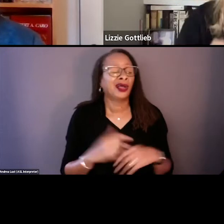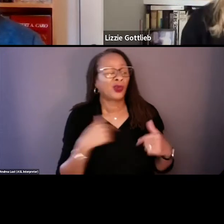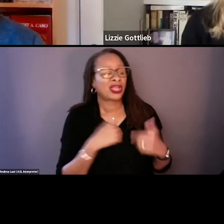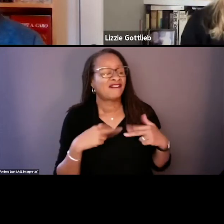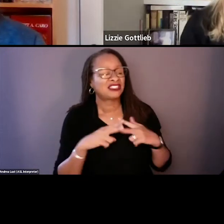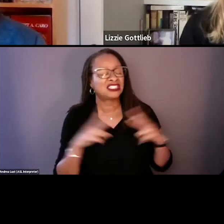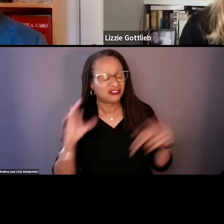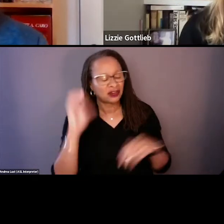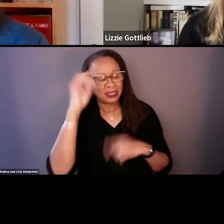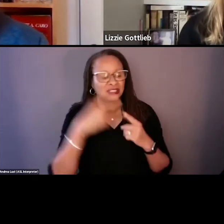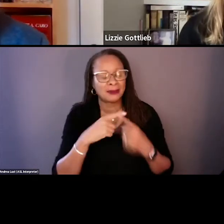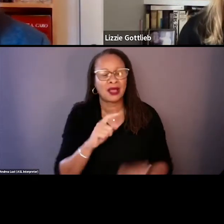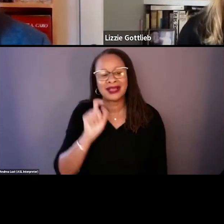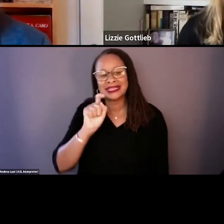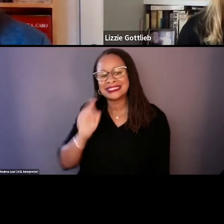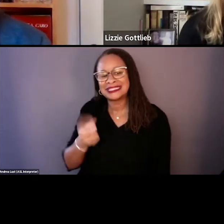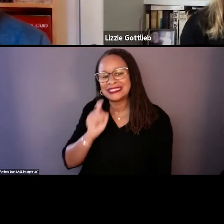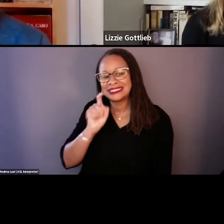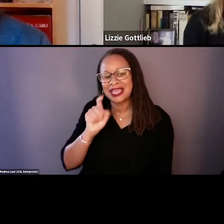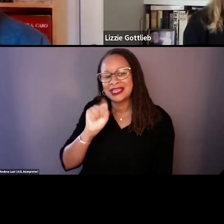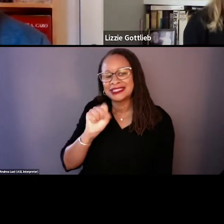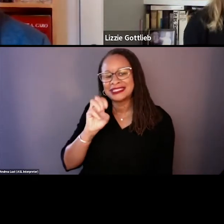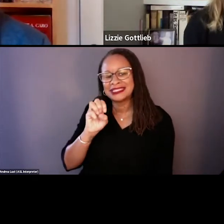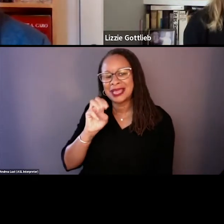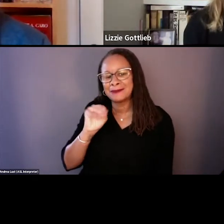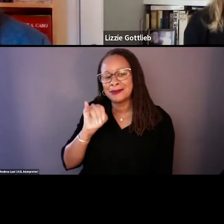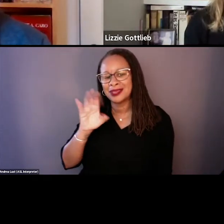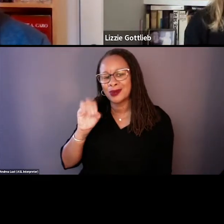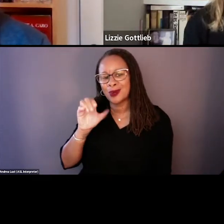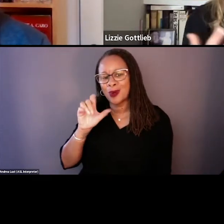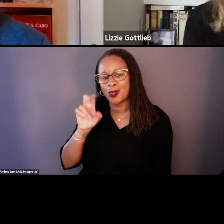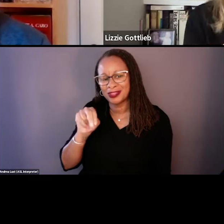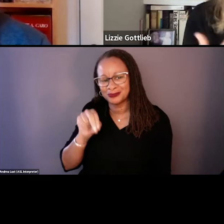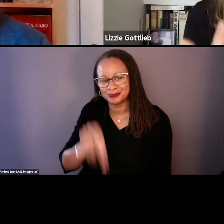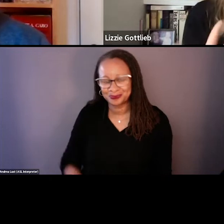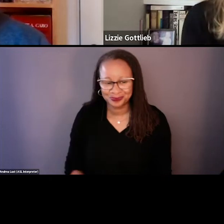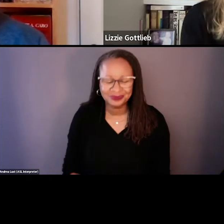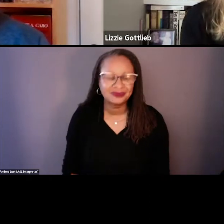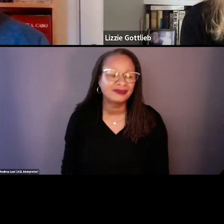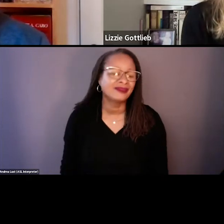over semicolons for 50 years. So, and that, you know, as we know, everybody is waiting for